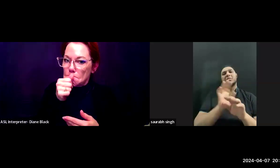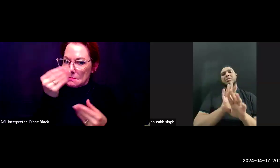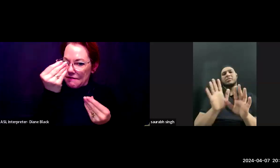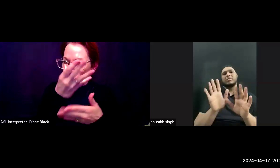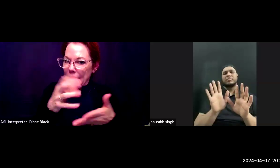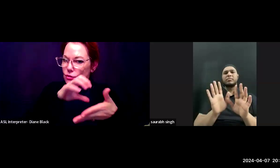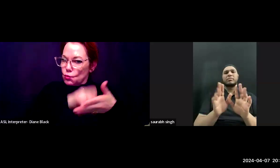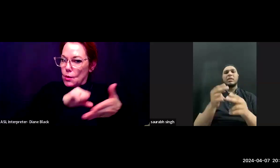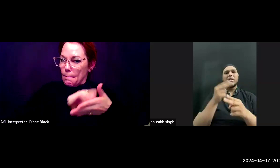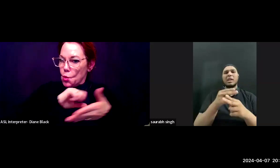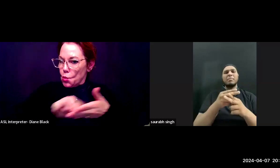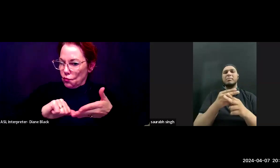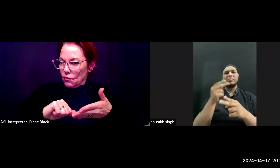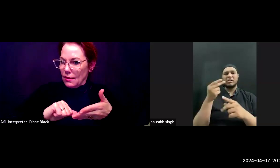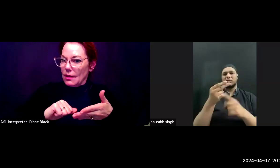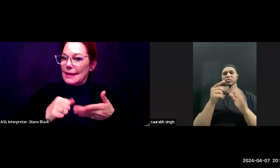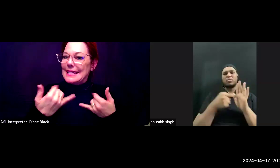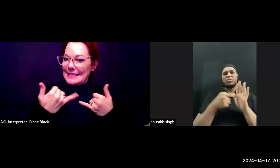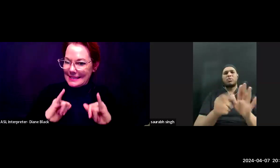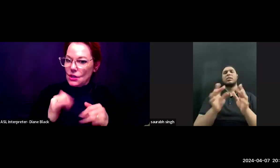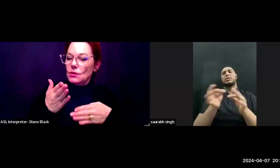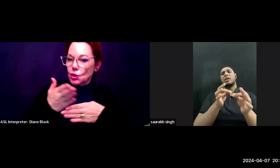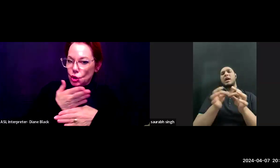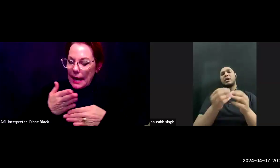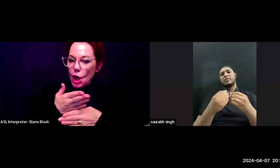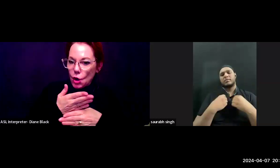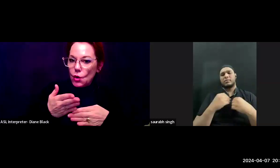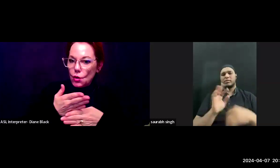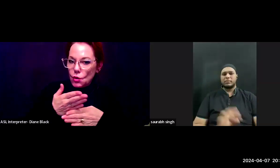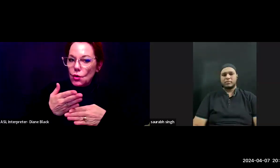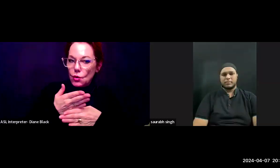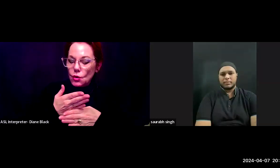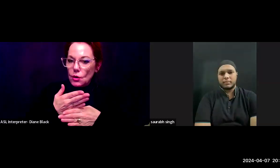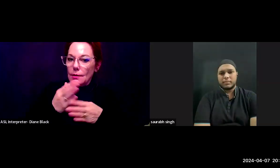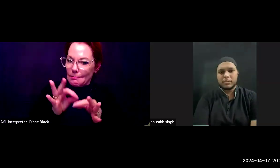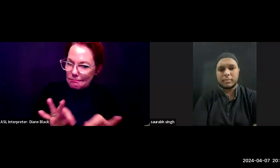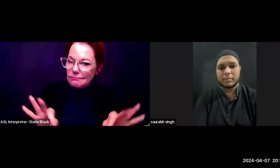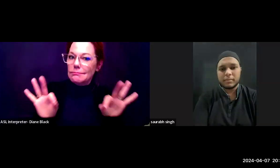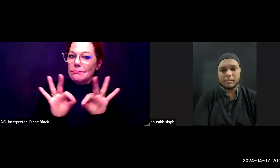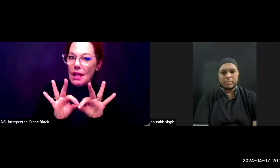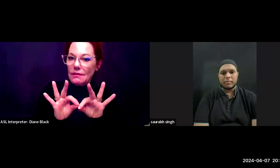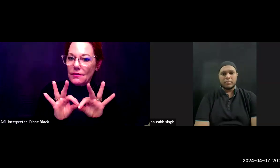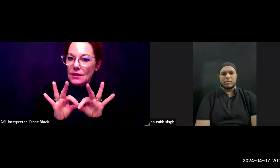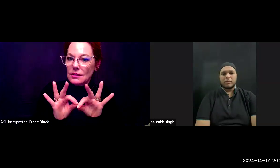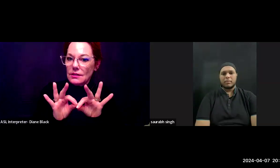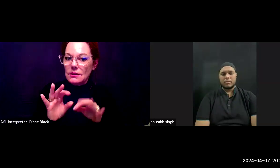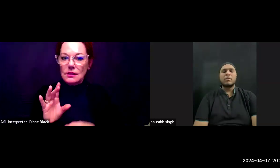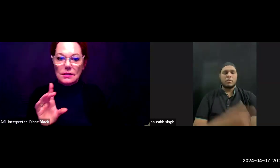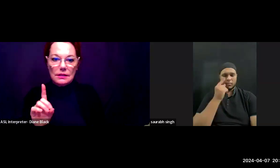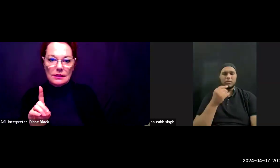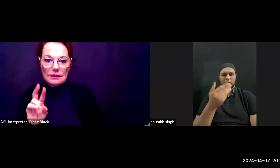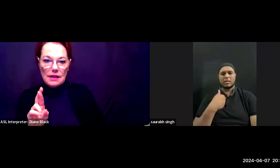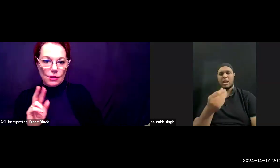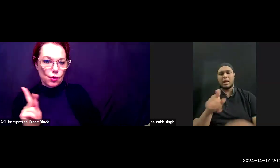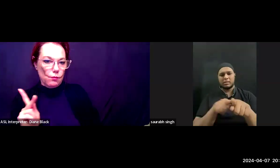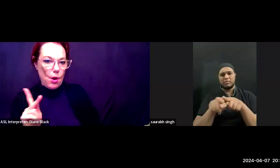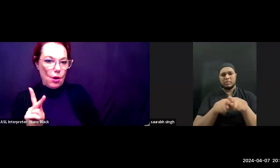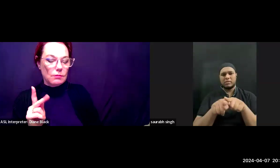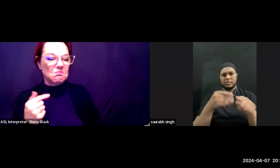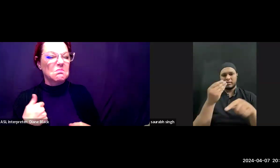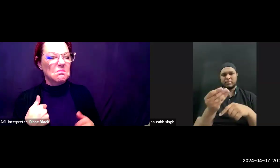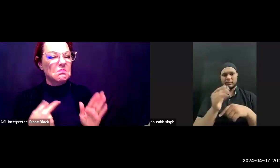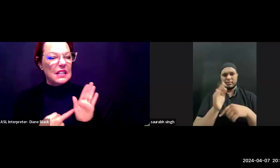be able to share uh relevant. [Dr Kumar speaking] I'll give you an example. okay uh when I when I was working in New